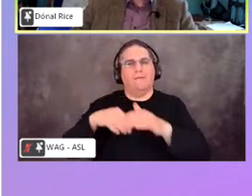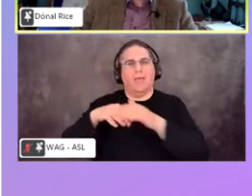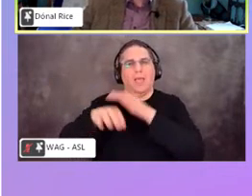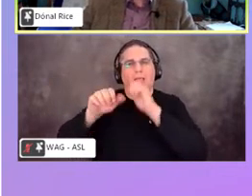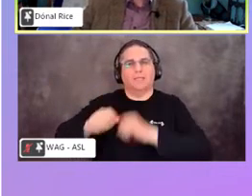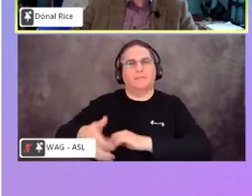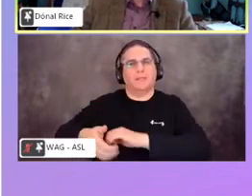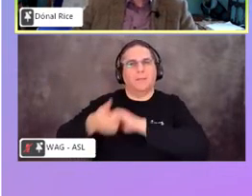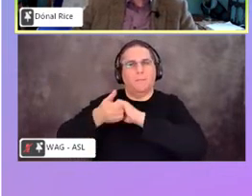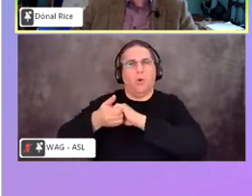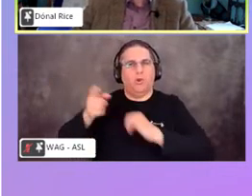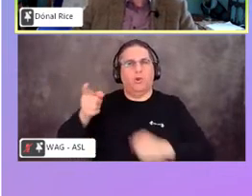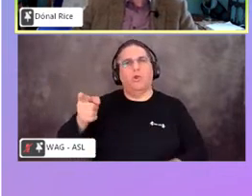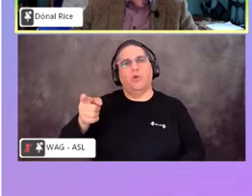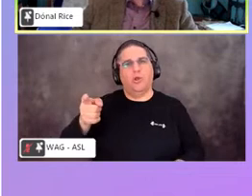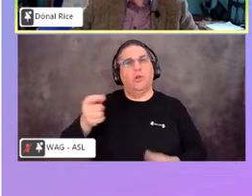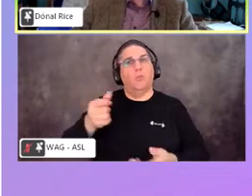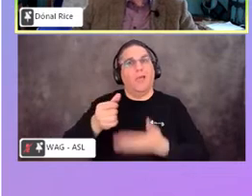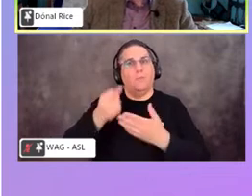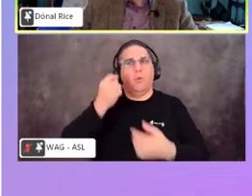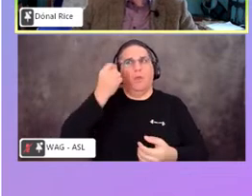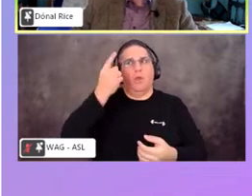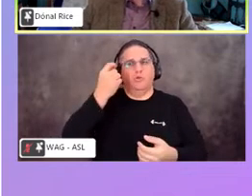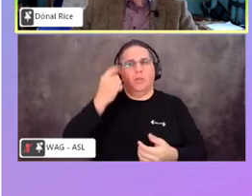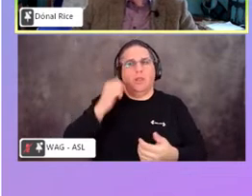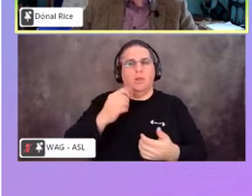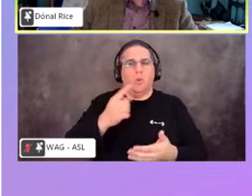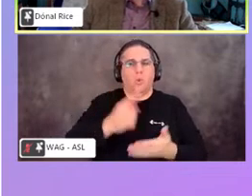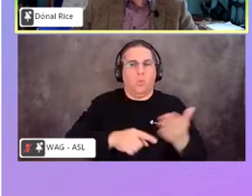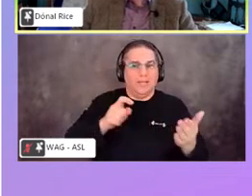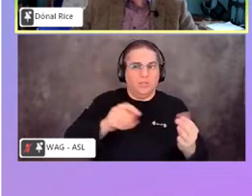partners period every public body is subject